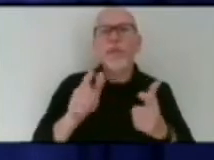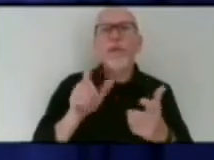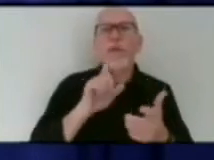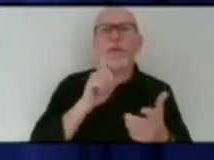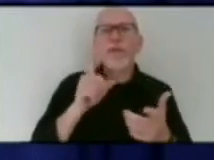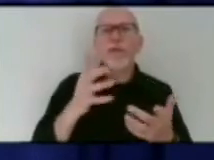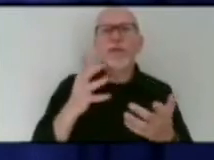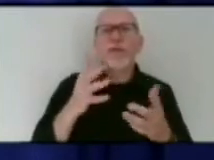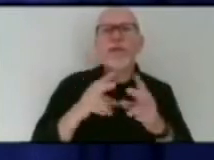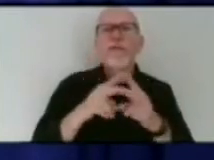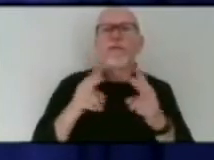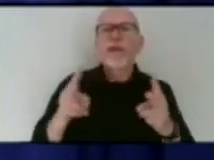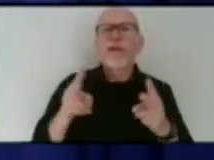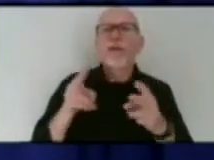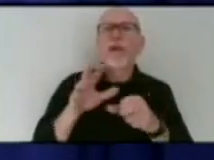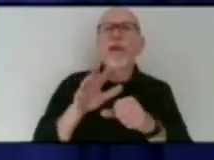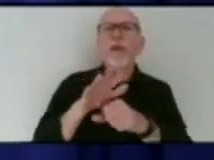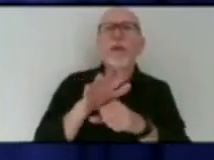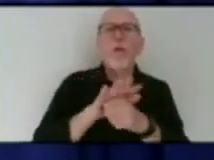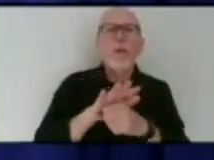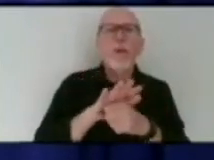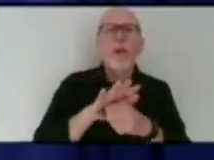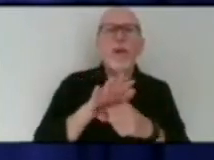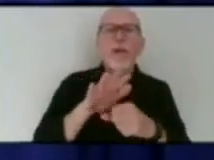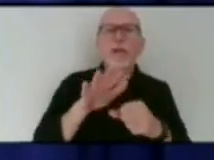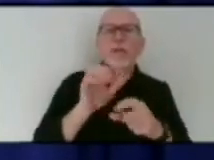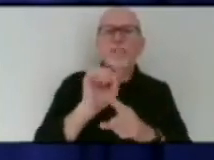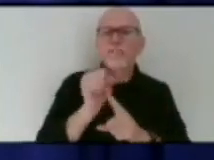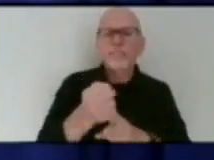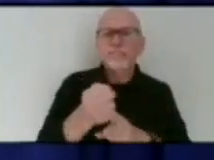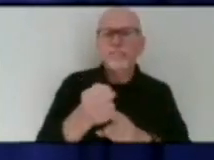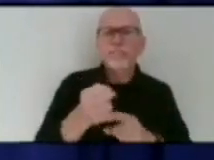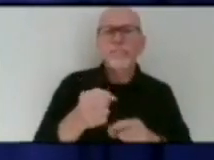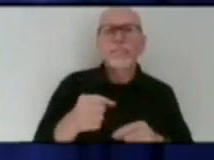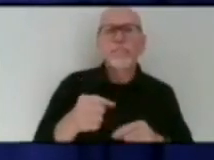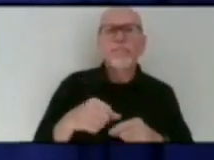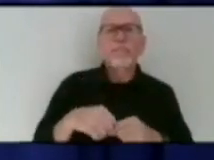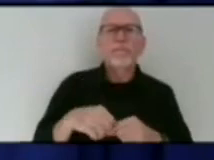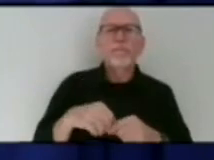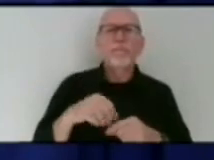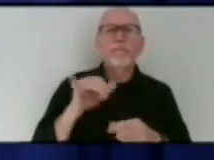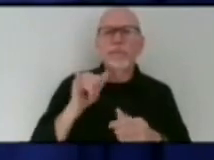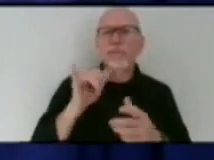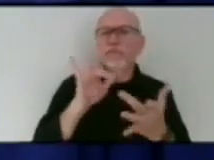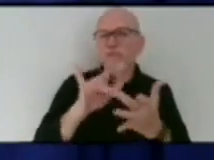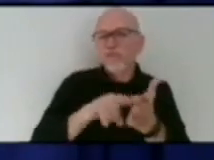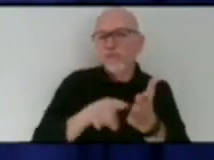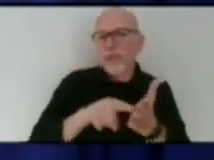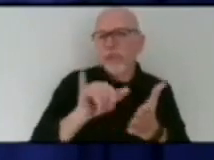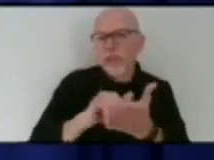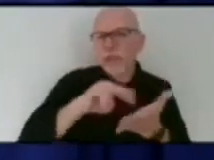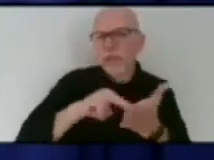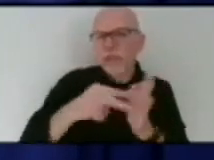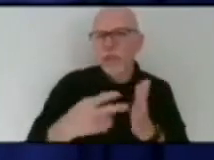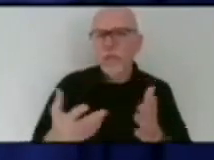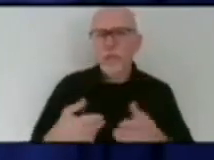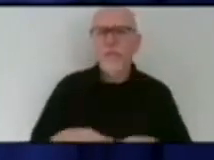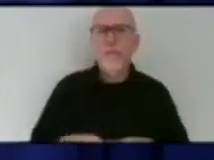local instance, by the very definition of tracing and it get out to the point